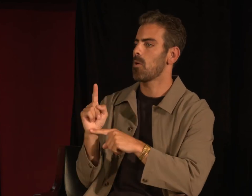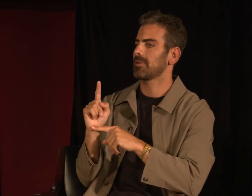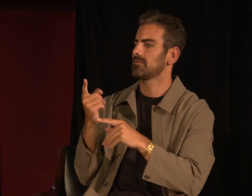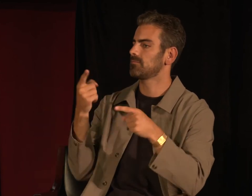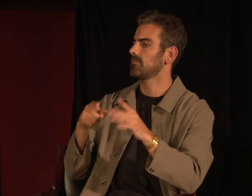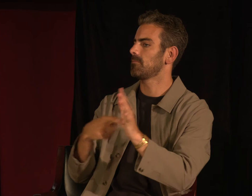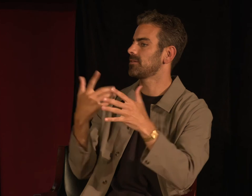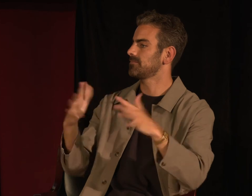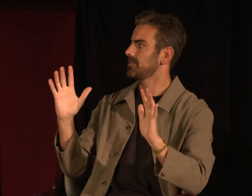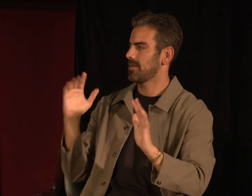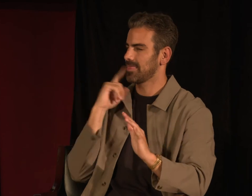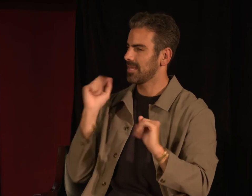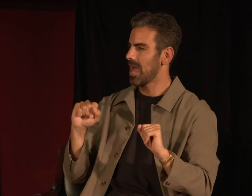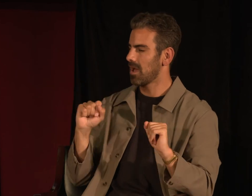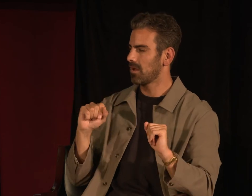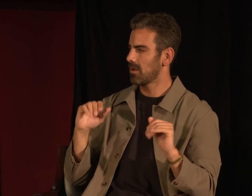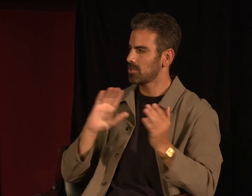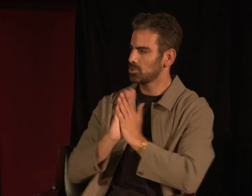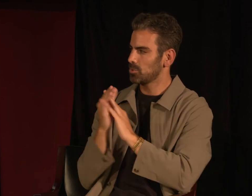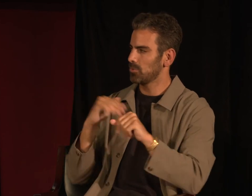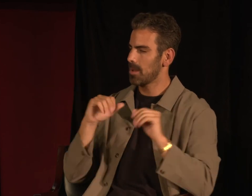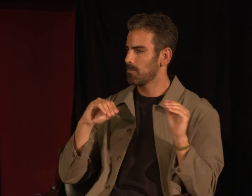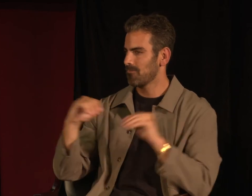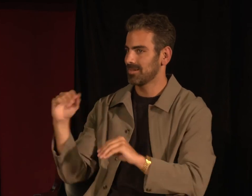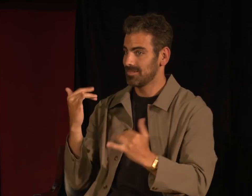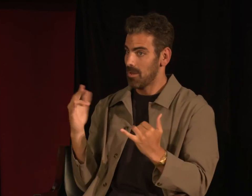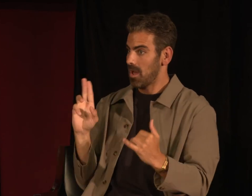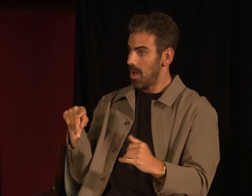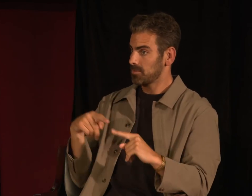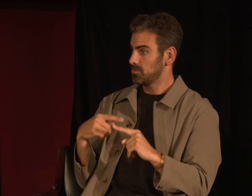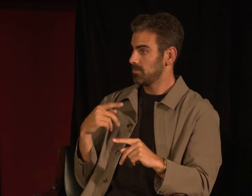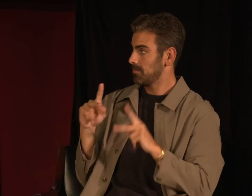more than a moment, but instead it's a movement, right? And I think this really is telling.